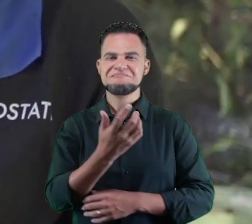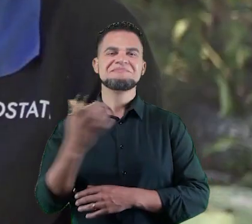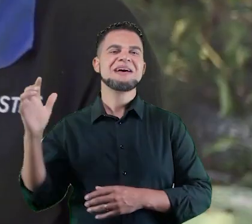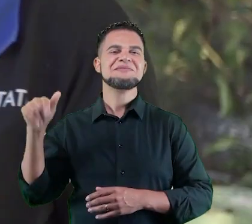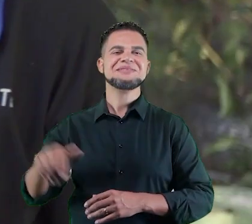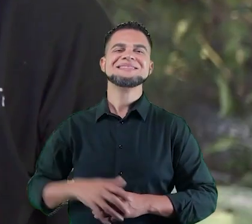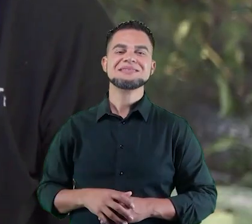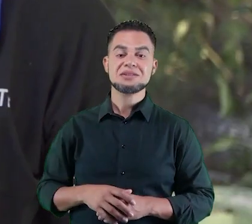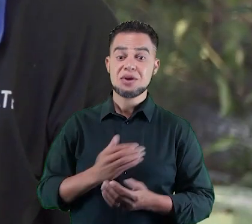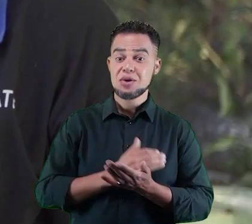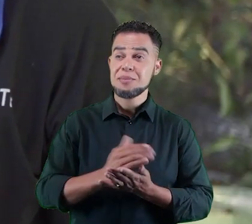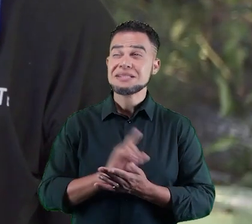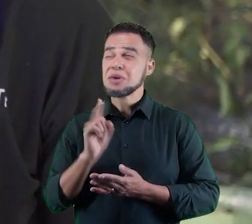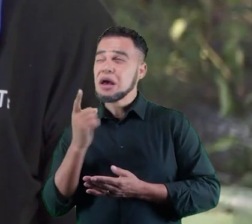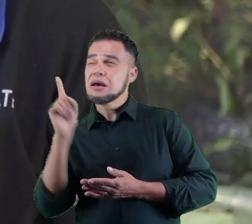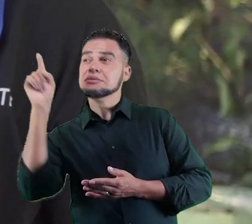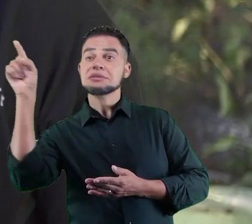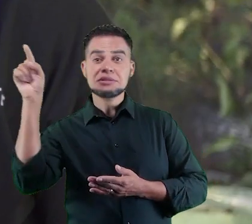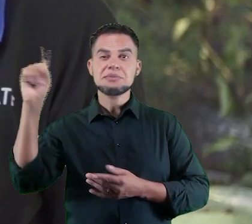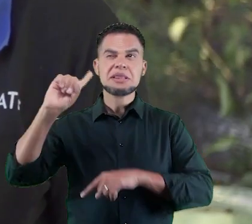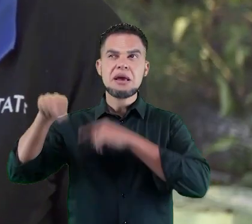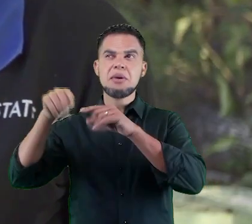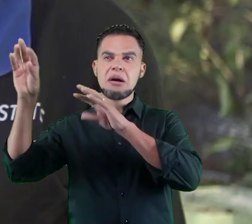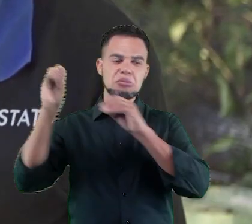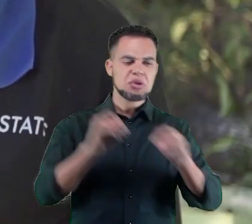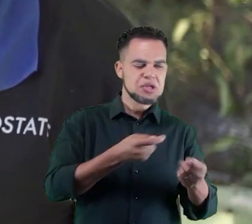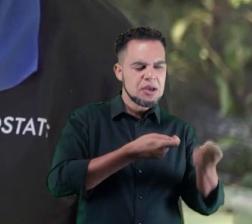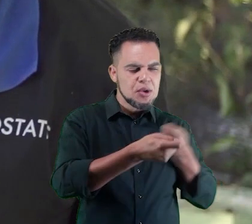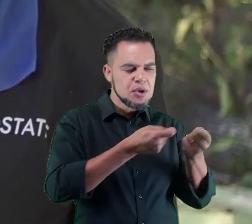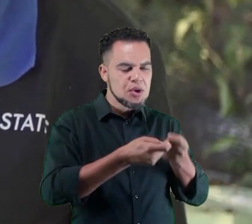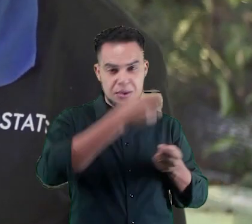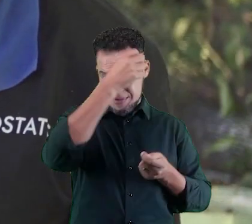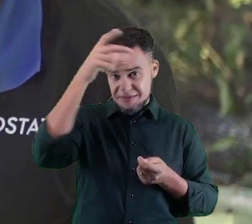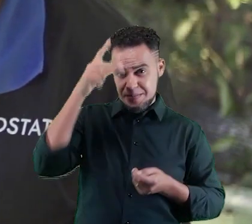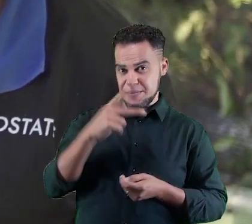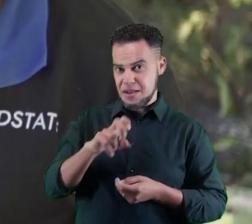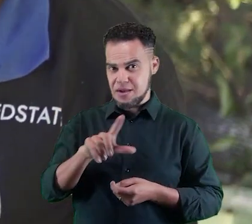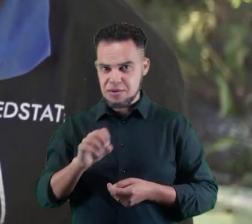We began up there with the invasion. When we came down and negotiated with Mayor Parro,